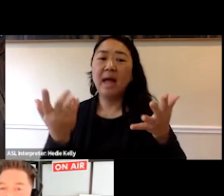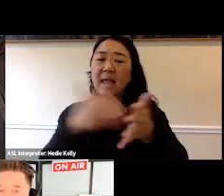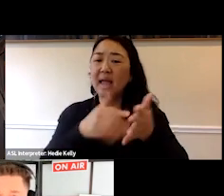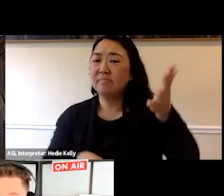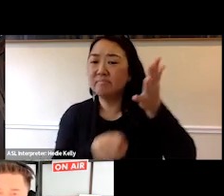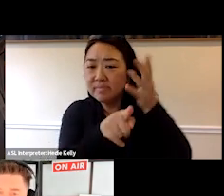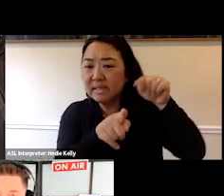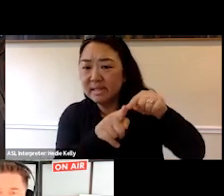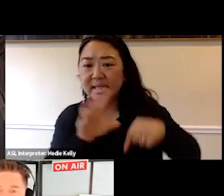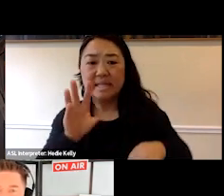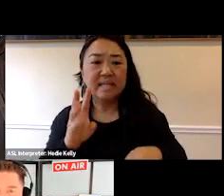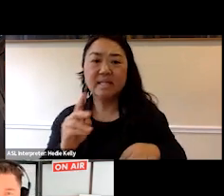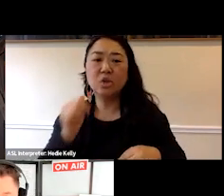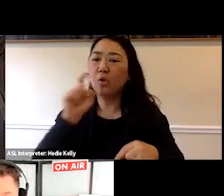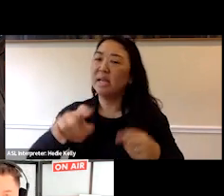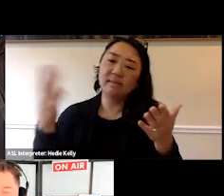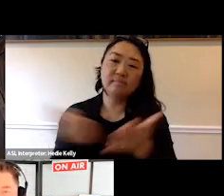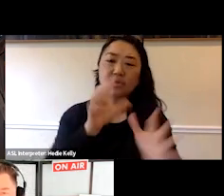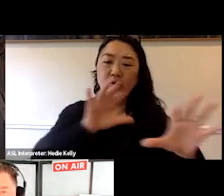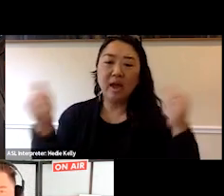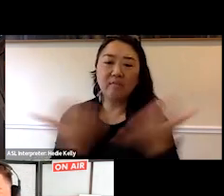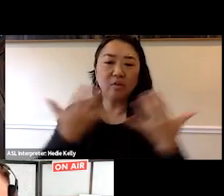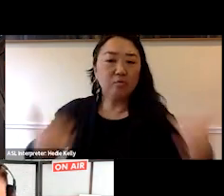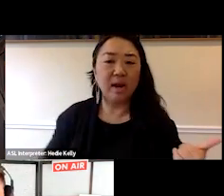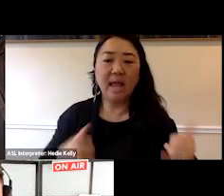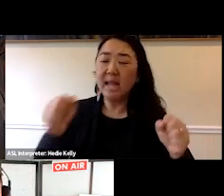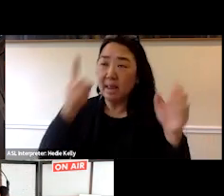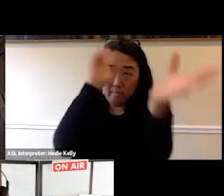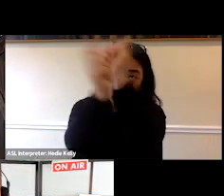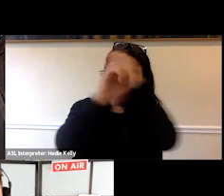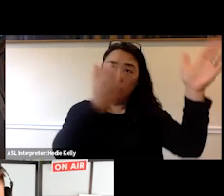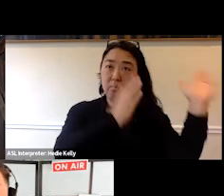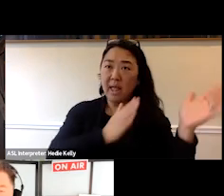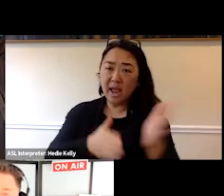Let's build a planned roadmap, an accessibility maturity roadmap to help